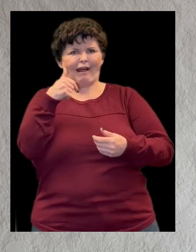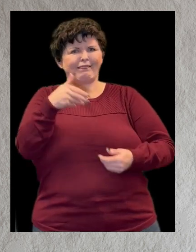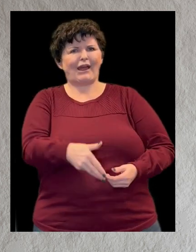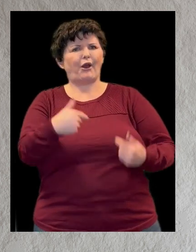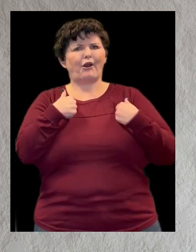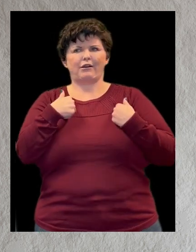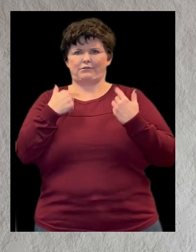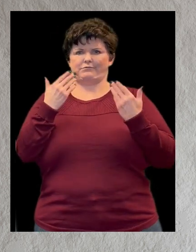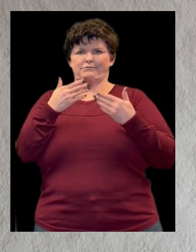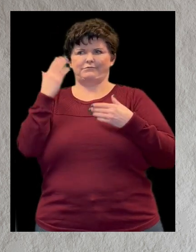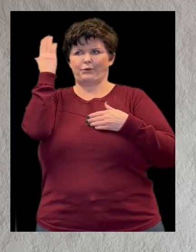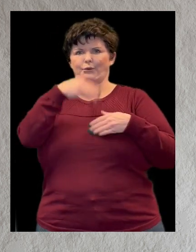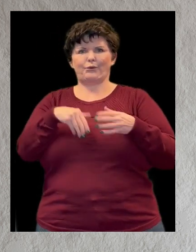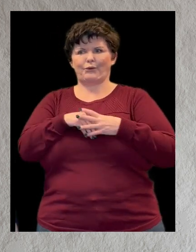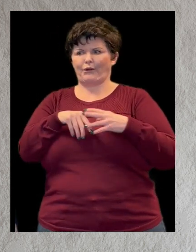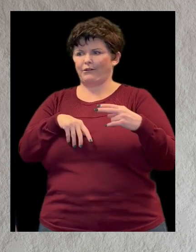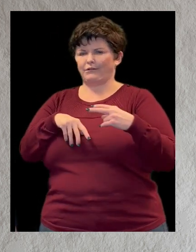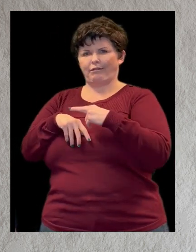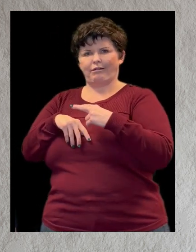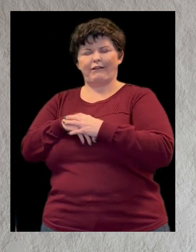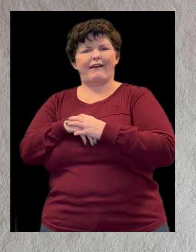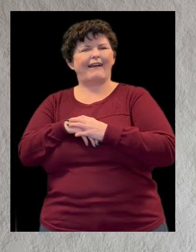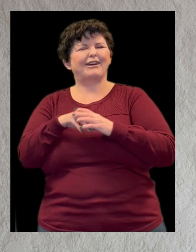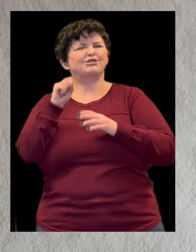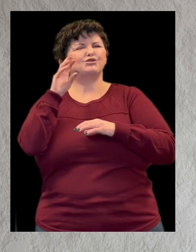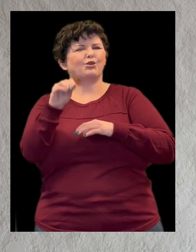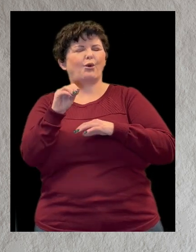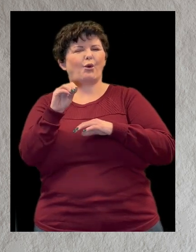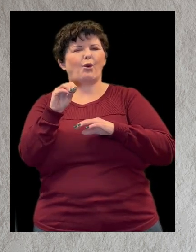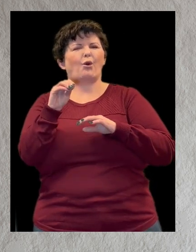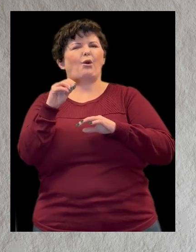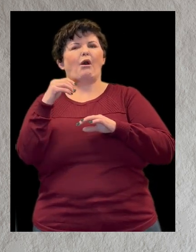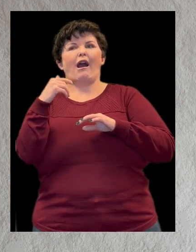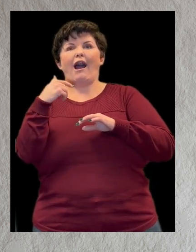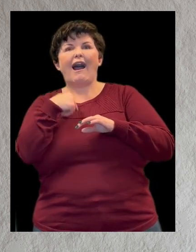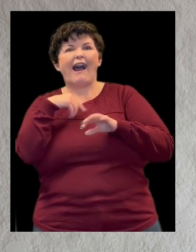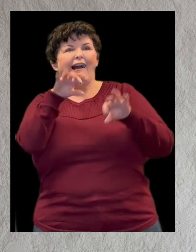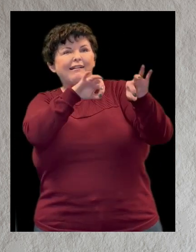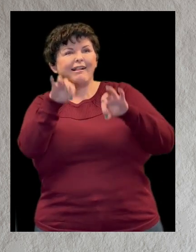So what I did is, instead of calling attention to my diagnosises,